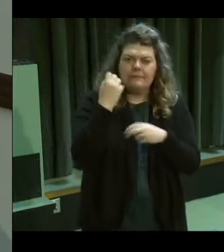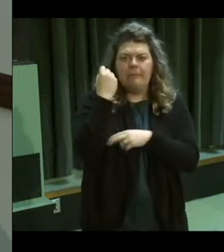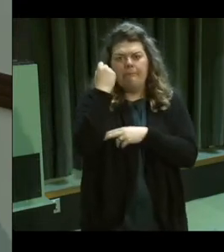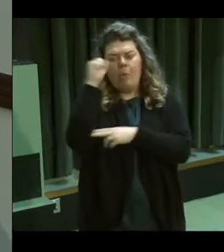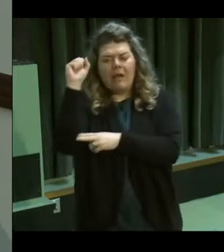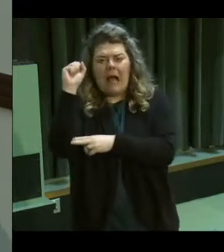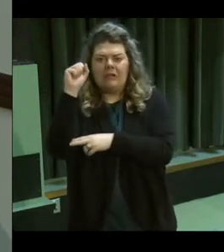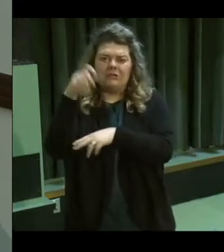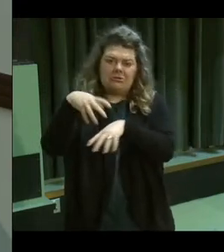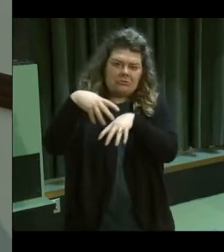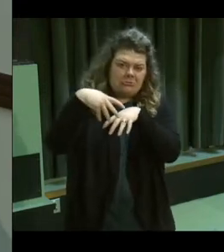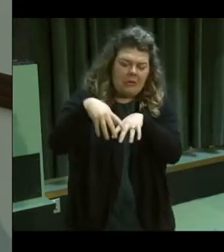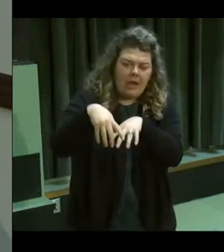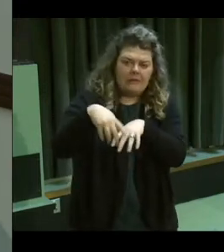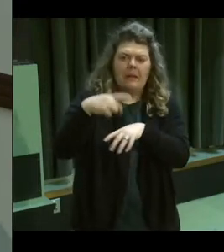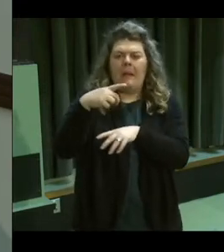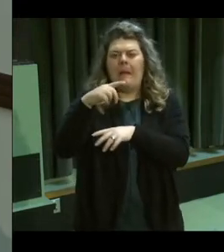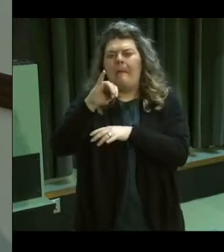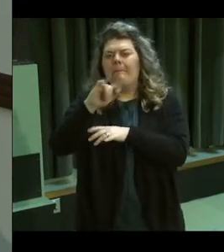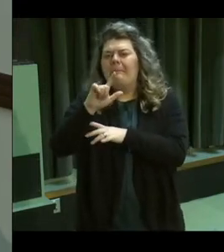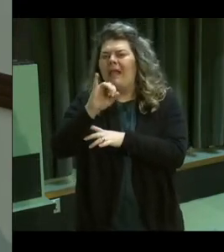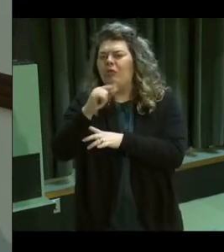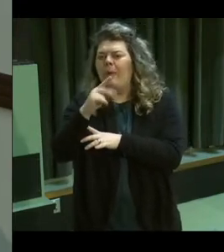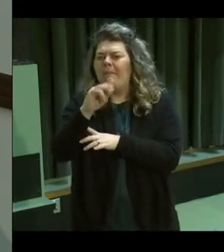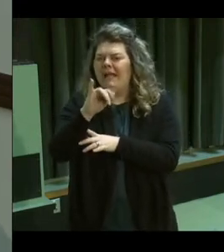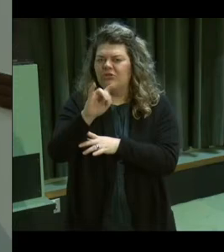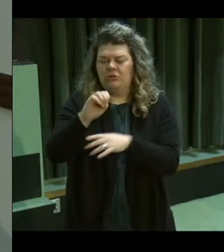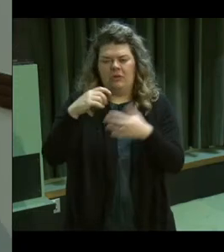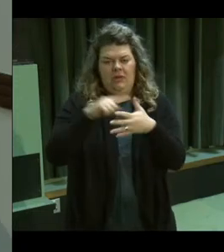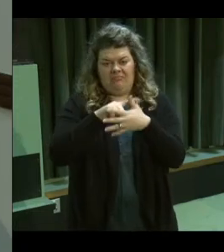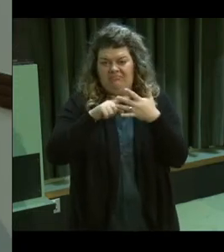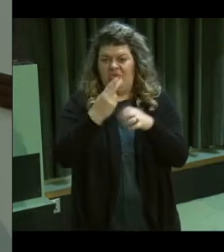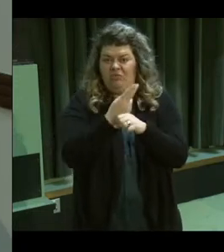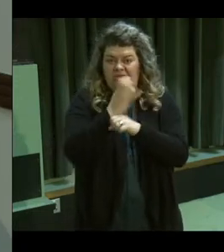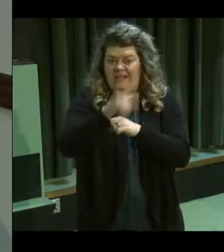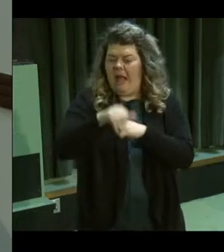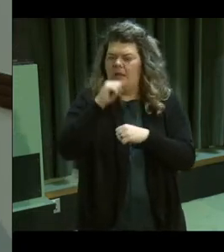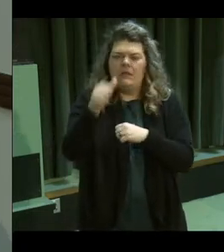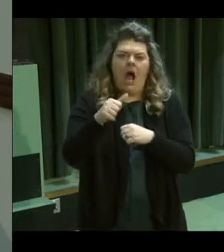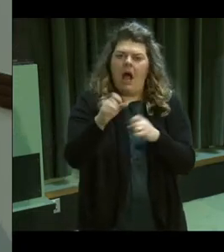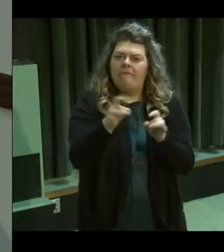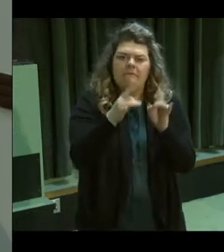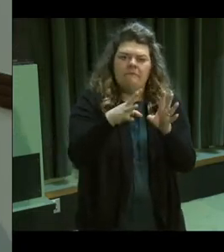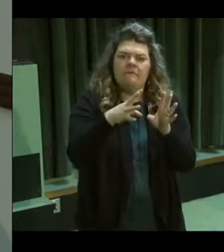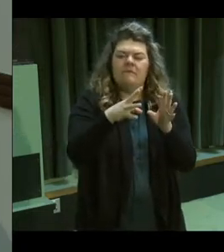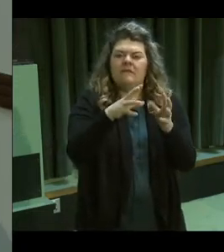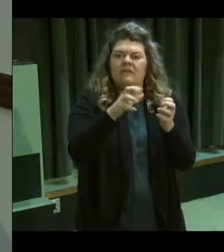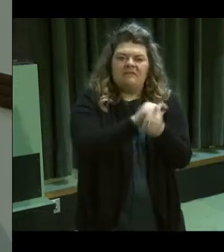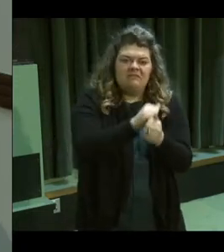pilgrimages. No two people had a